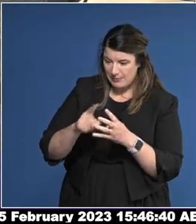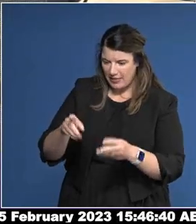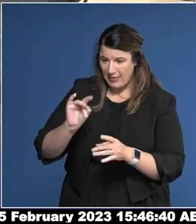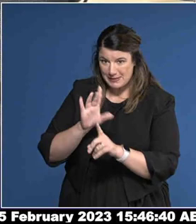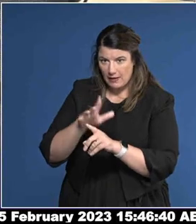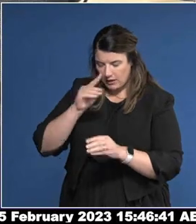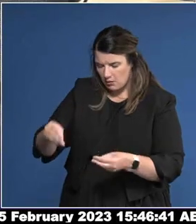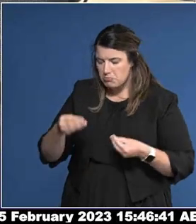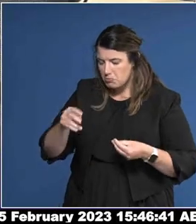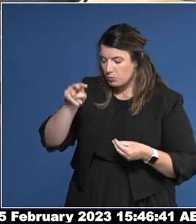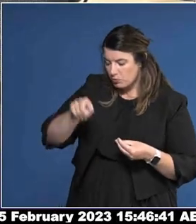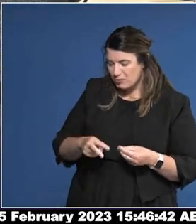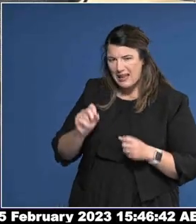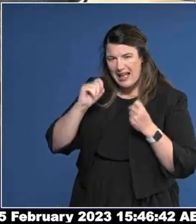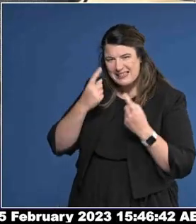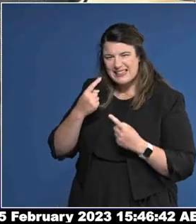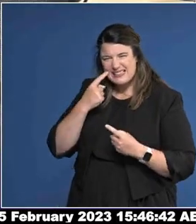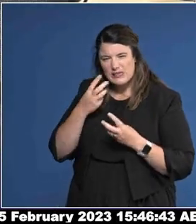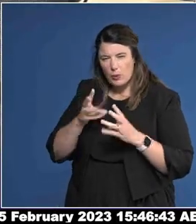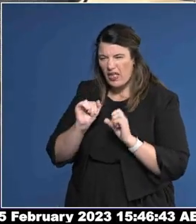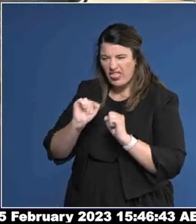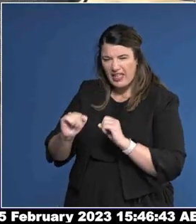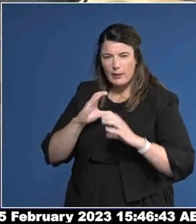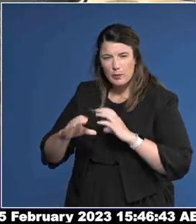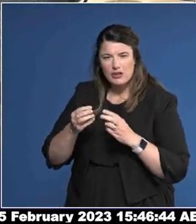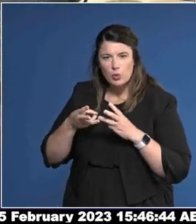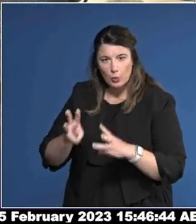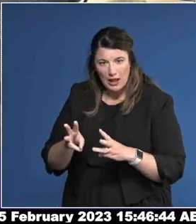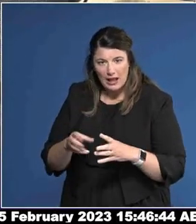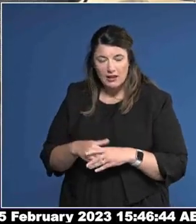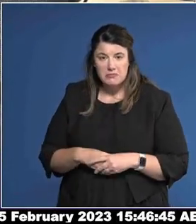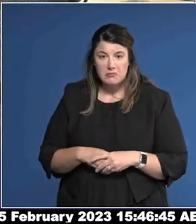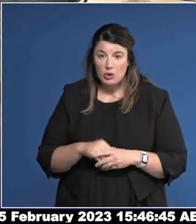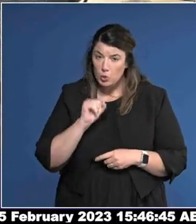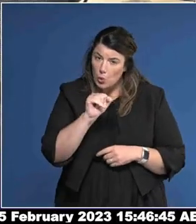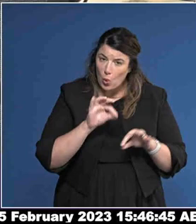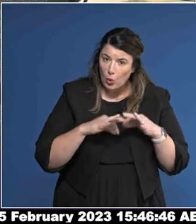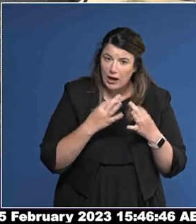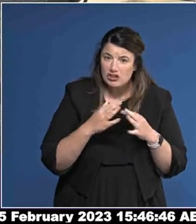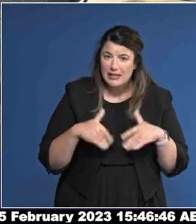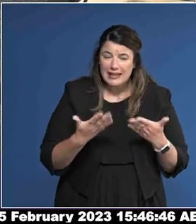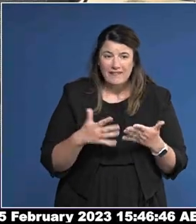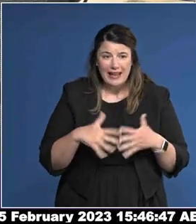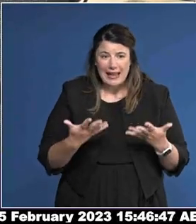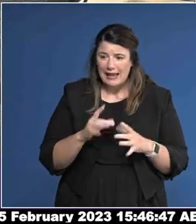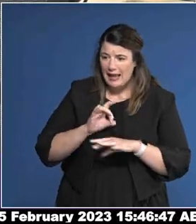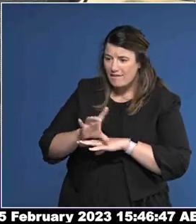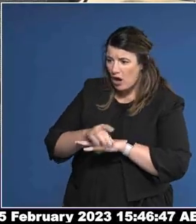Does NDS issue any guidance or best practice advice to its members, firstly on the use of